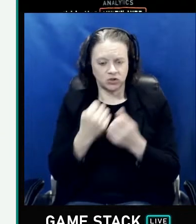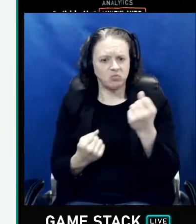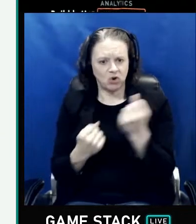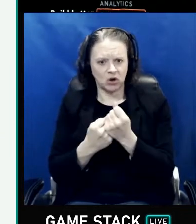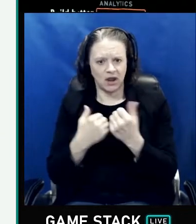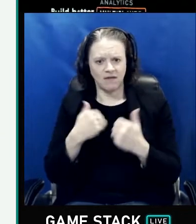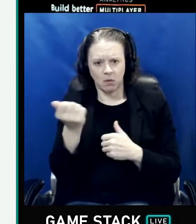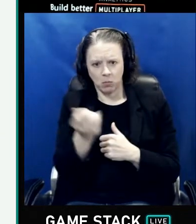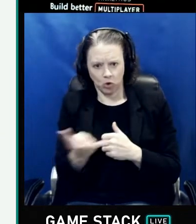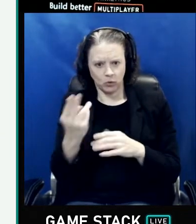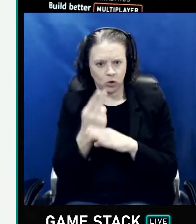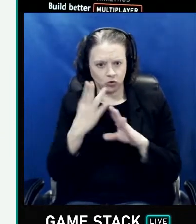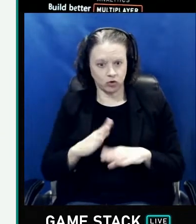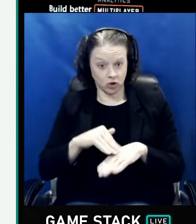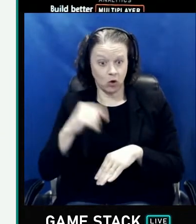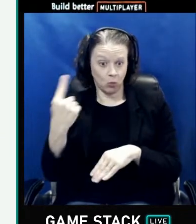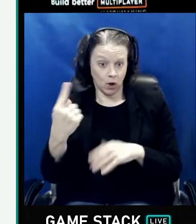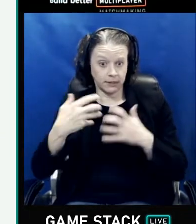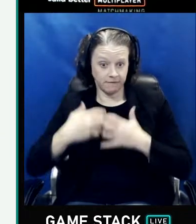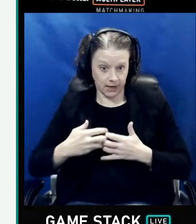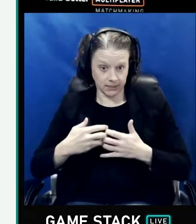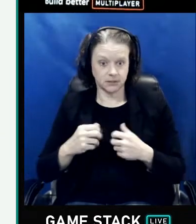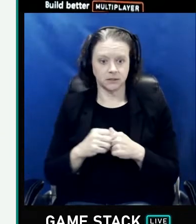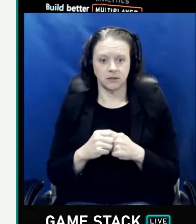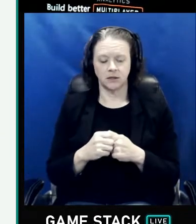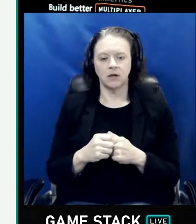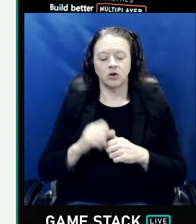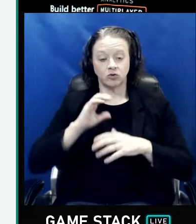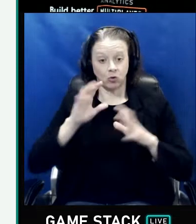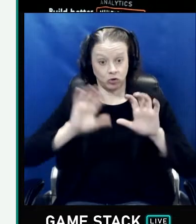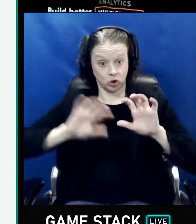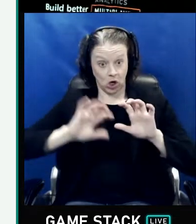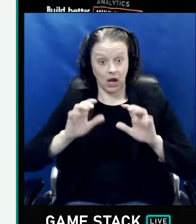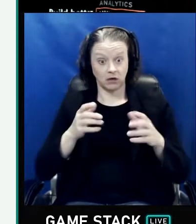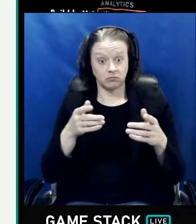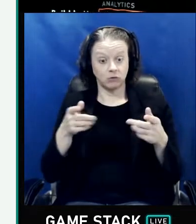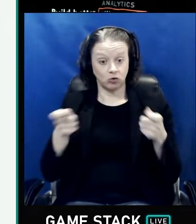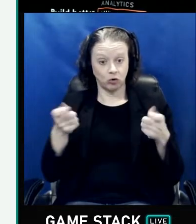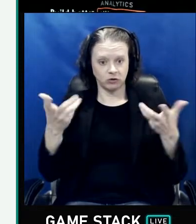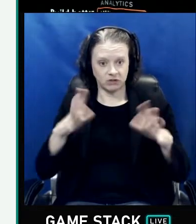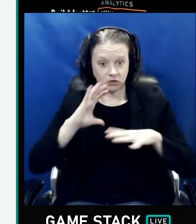Once you have those chat controls, you then decide which network or networks you want to actually